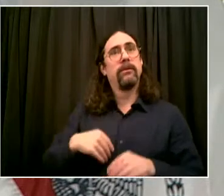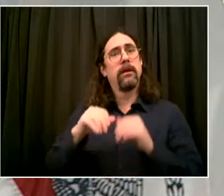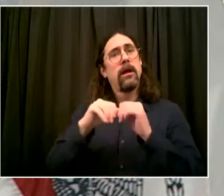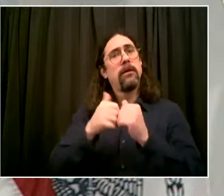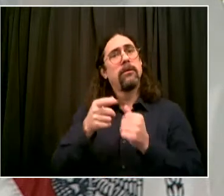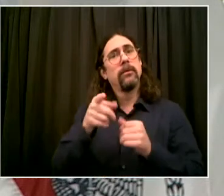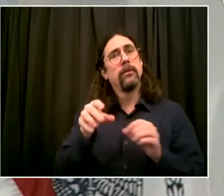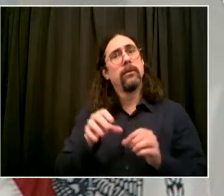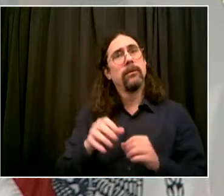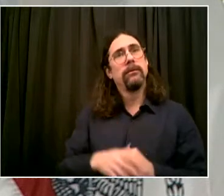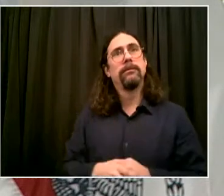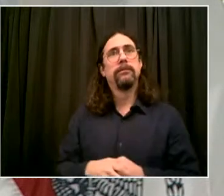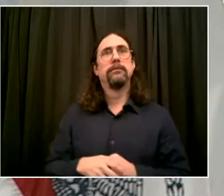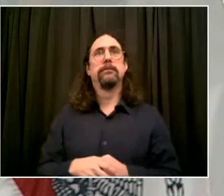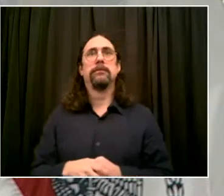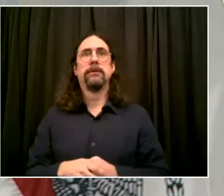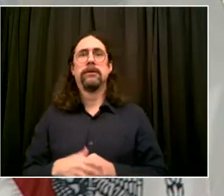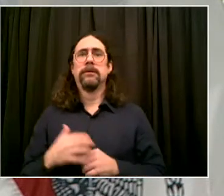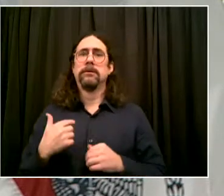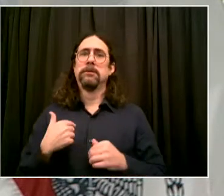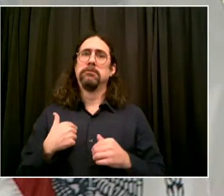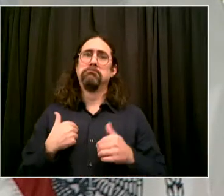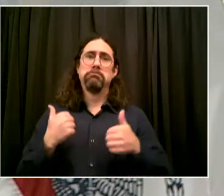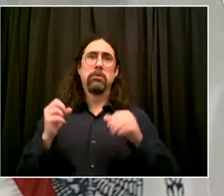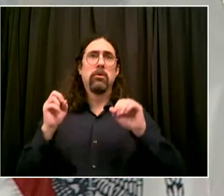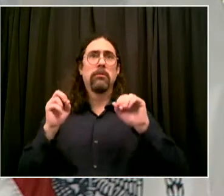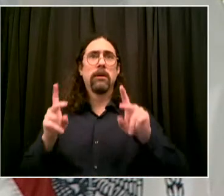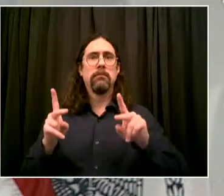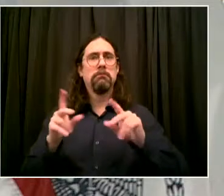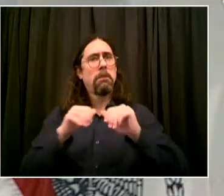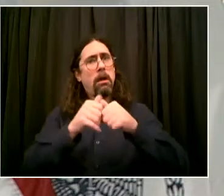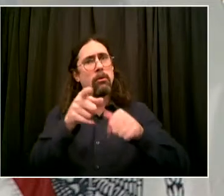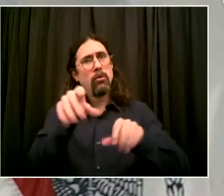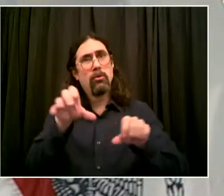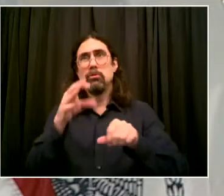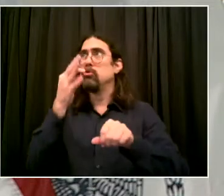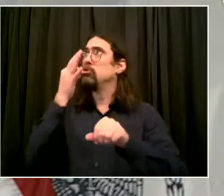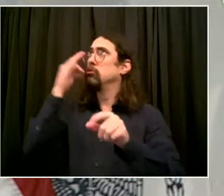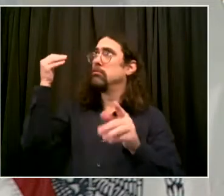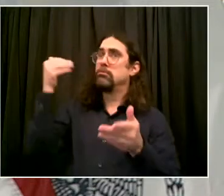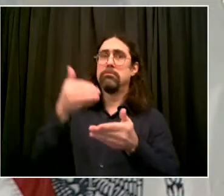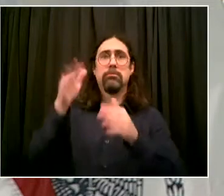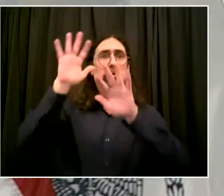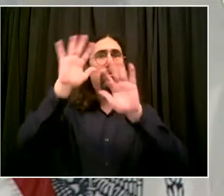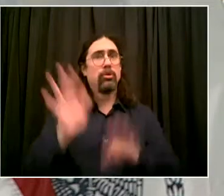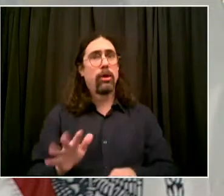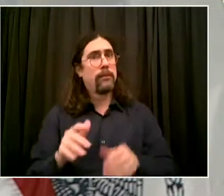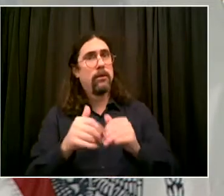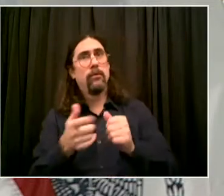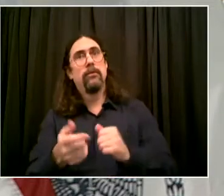I AM DOING OKAY, HENRY, HOW ARE YOU DOING? Reporter: DOING PRETTY